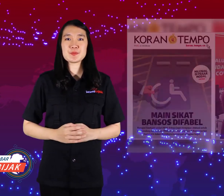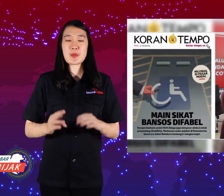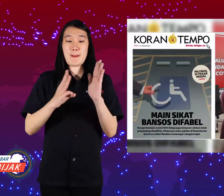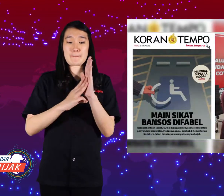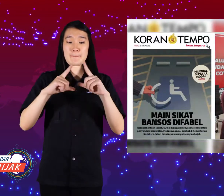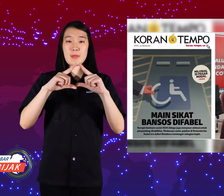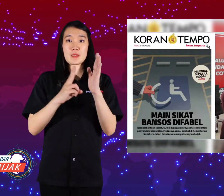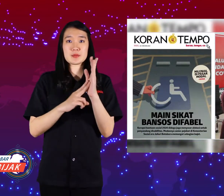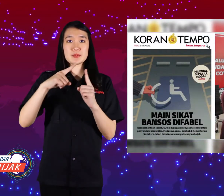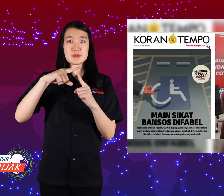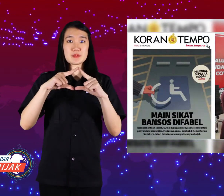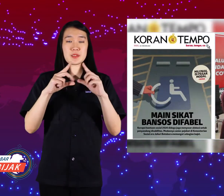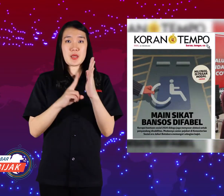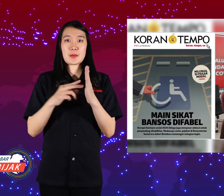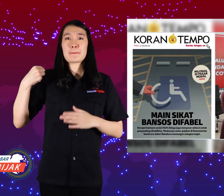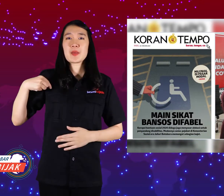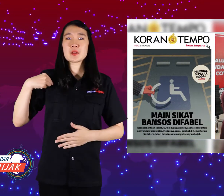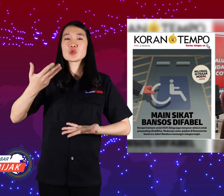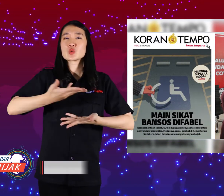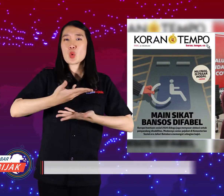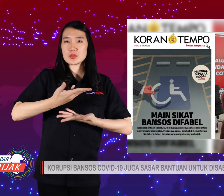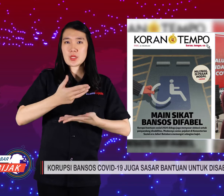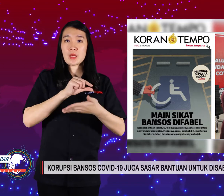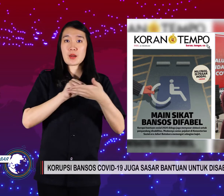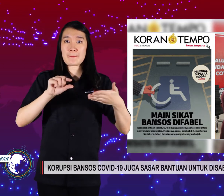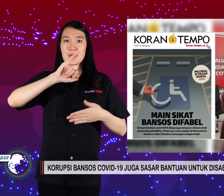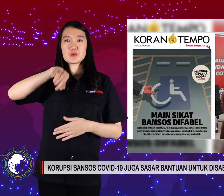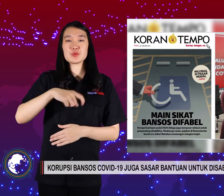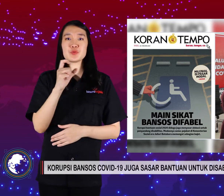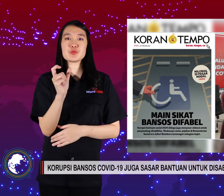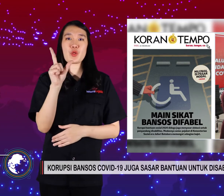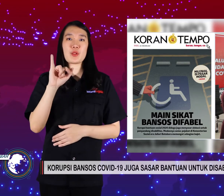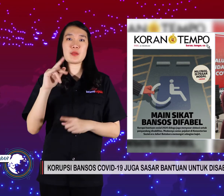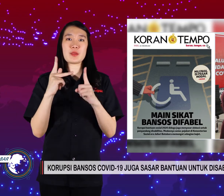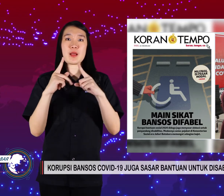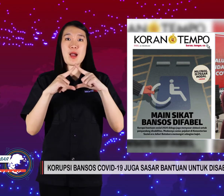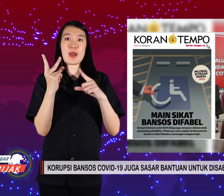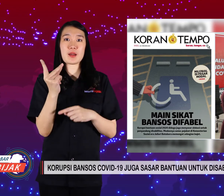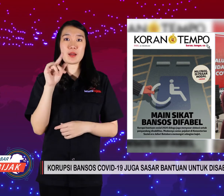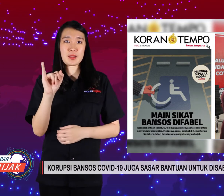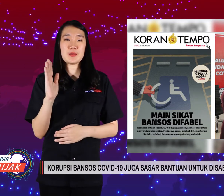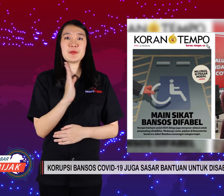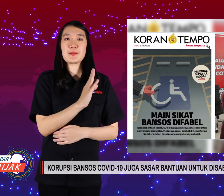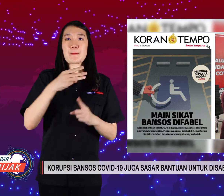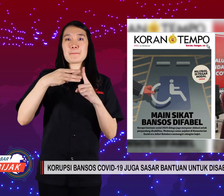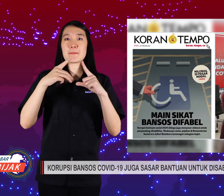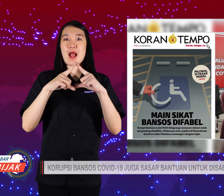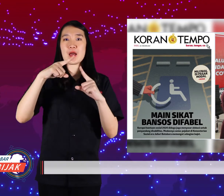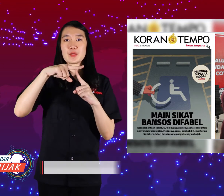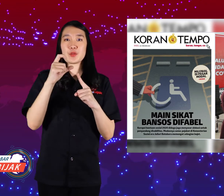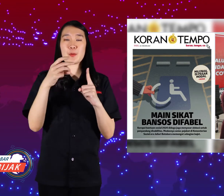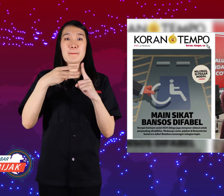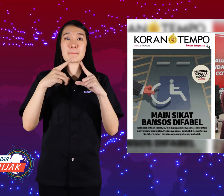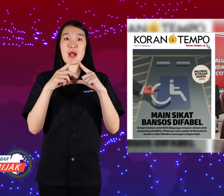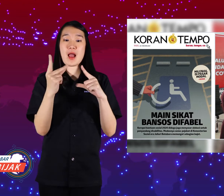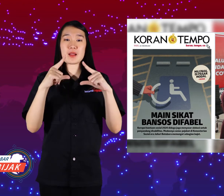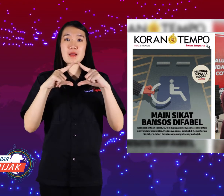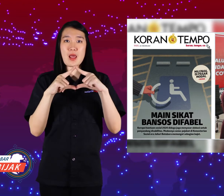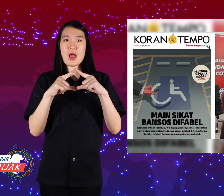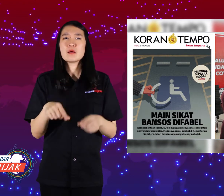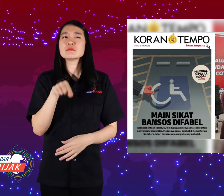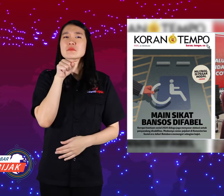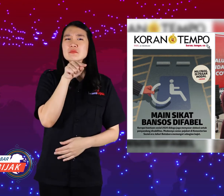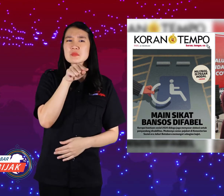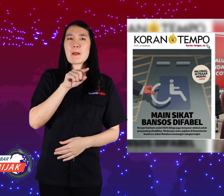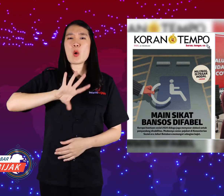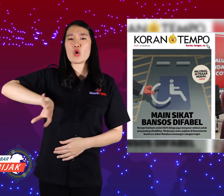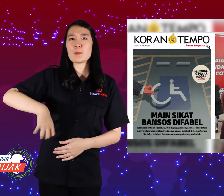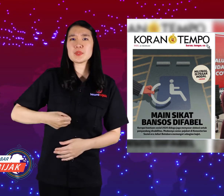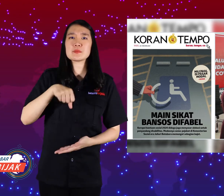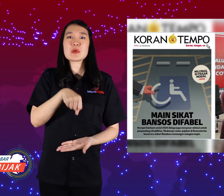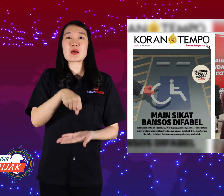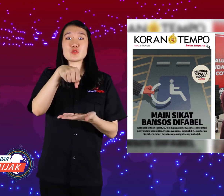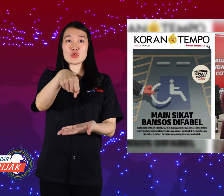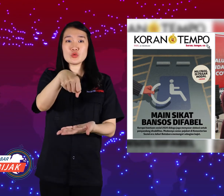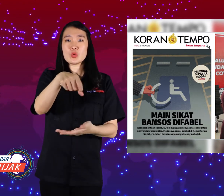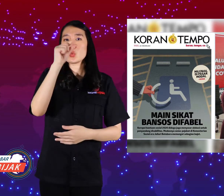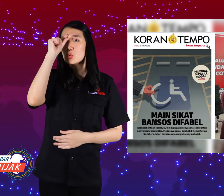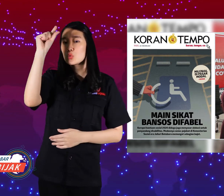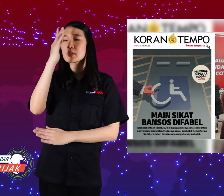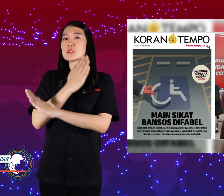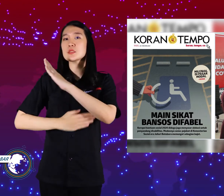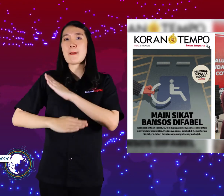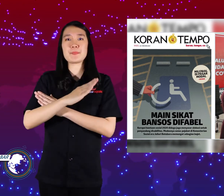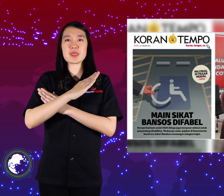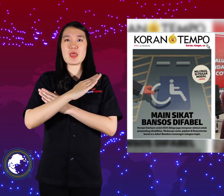Former Minister of Social Affairs Juliari Batubara conduct social assistance corruption for Disabilities.